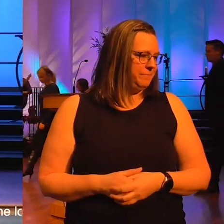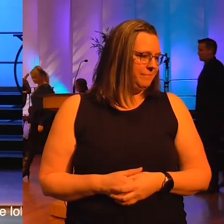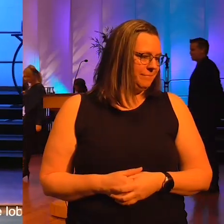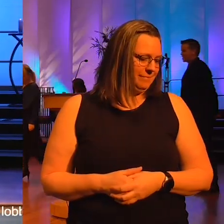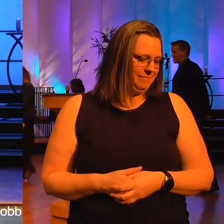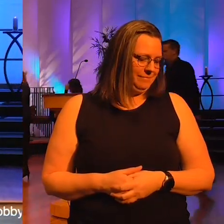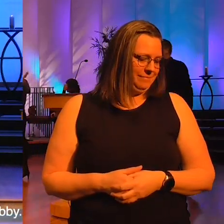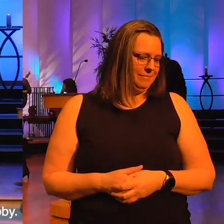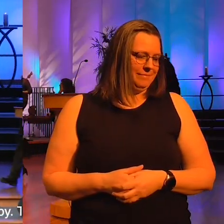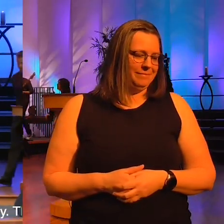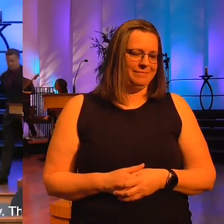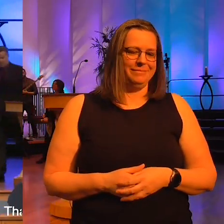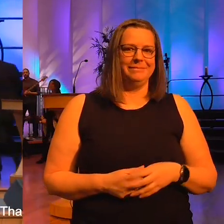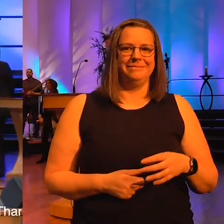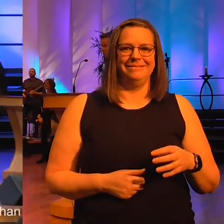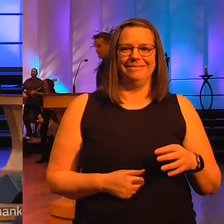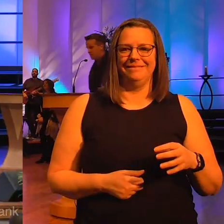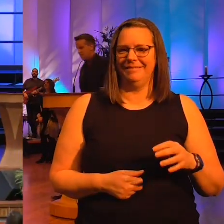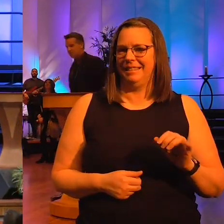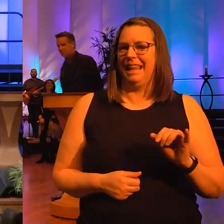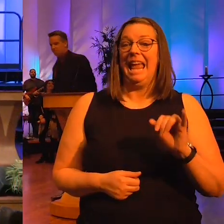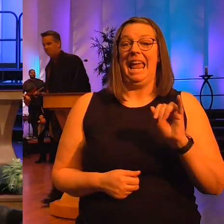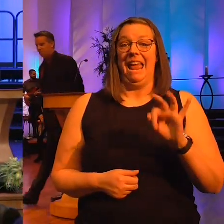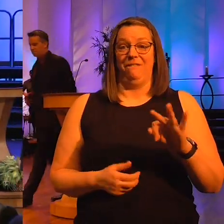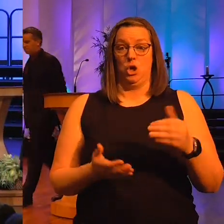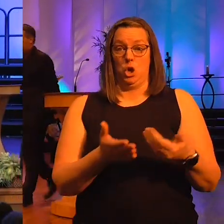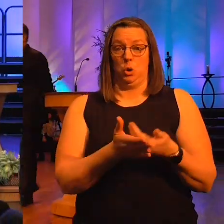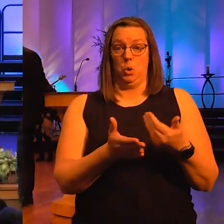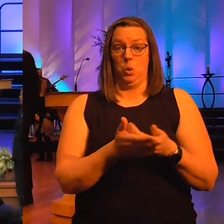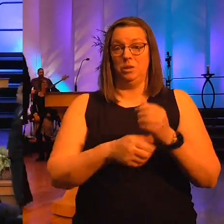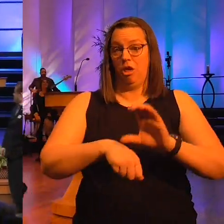church or have just started coming here we have a Welcome Center in the middle of our